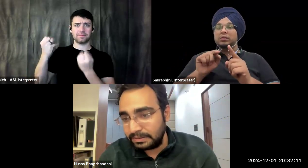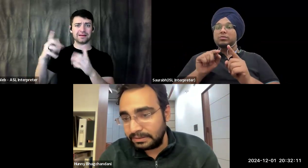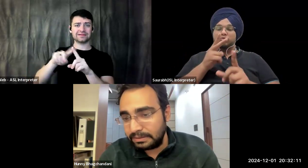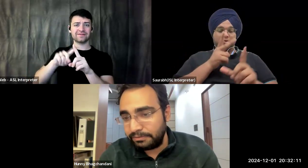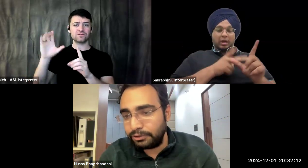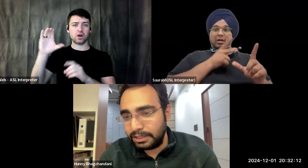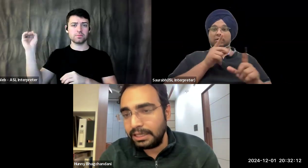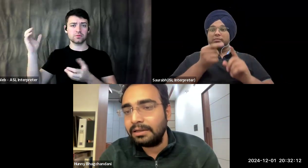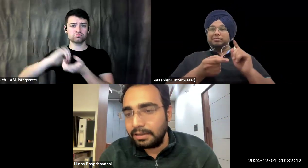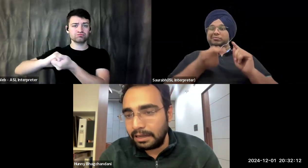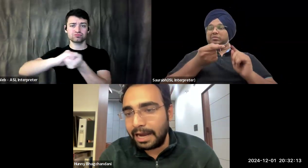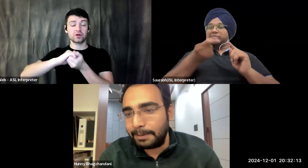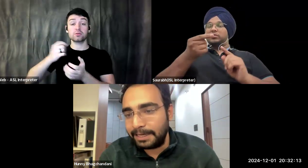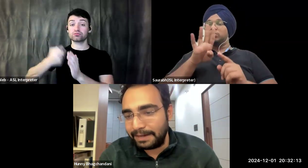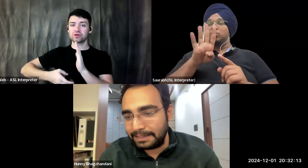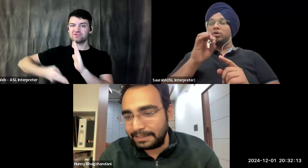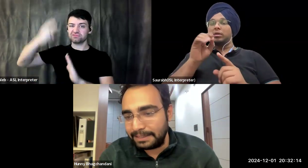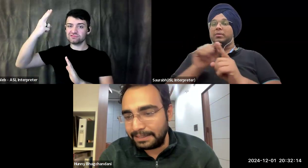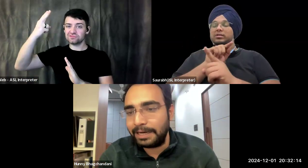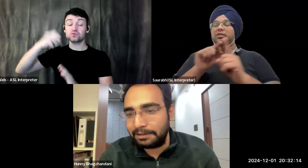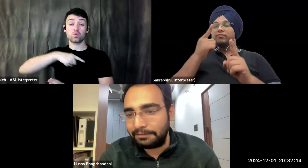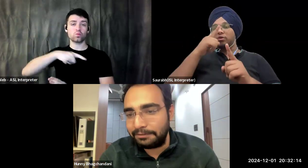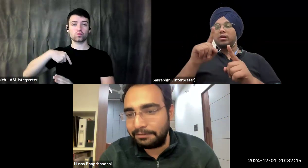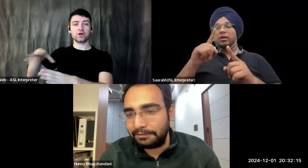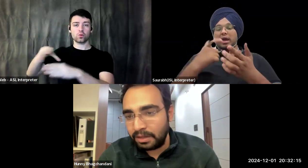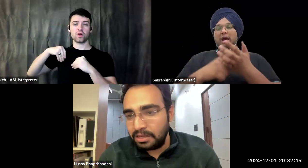for the RBD devic,e refreshable braille device.